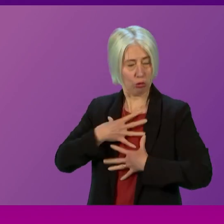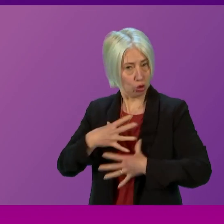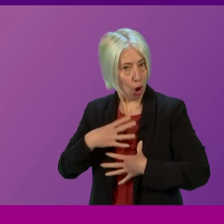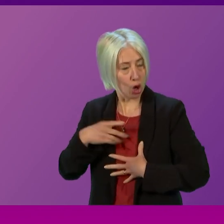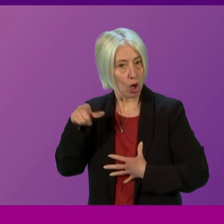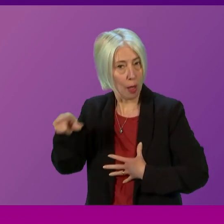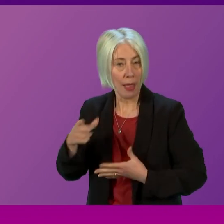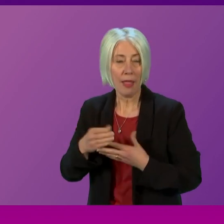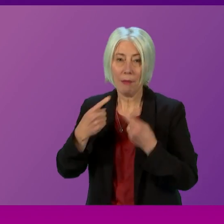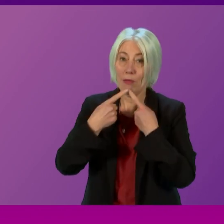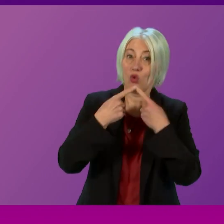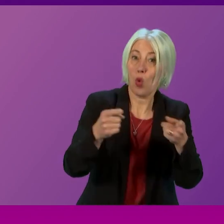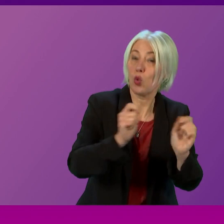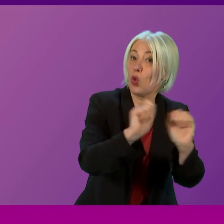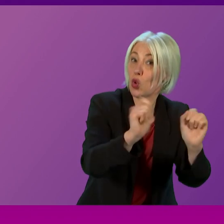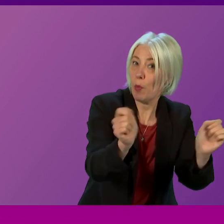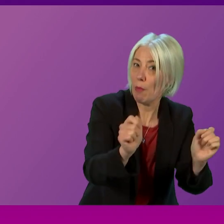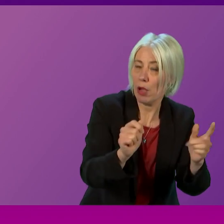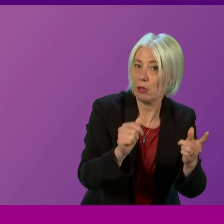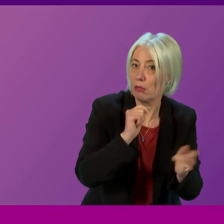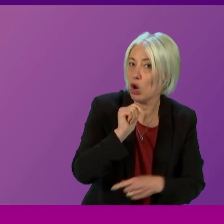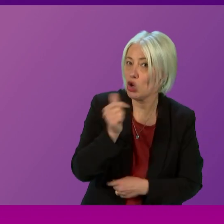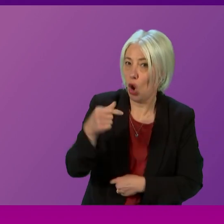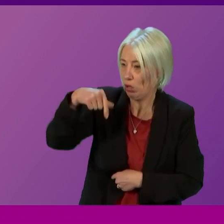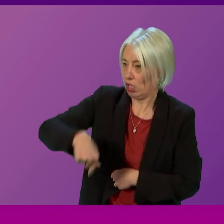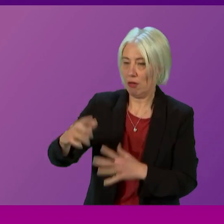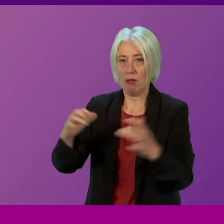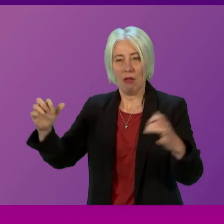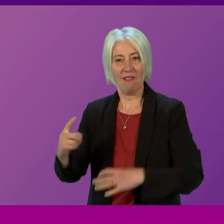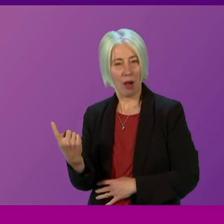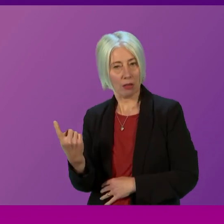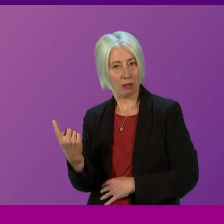communicated to the media first rather than to the chamber. Will you therefore